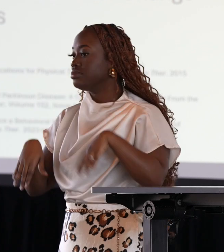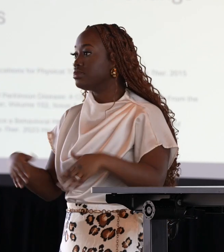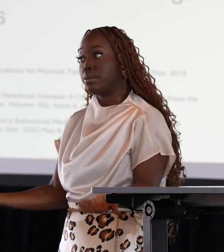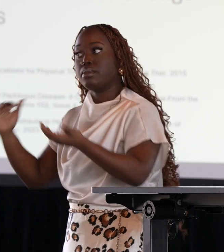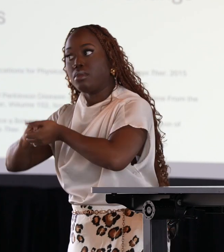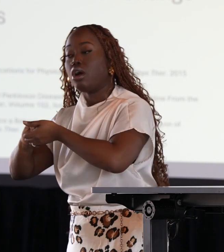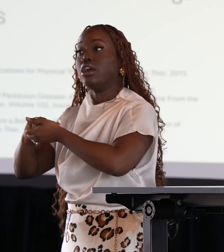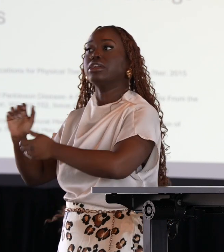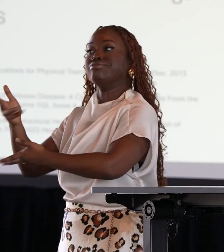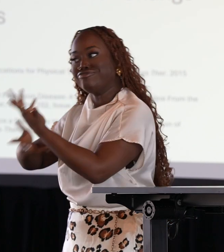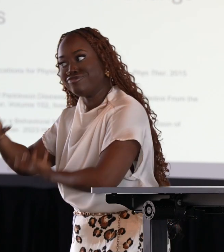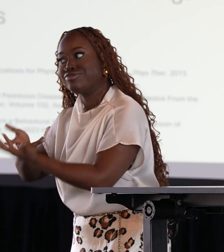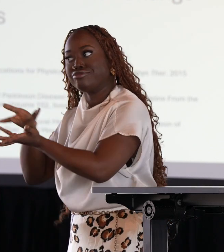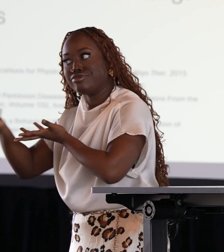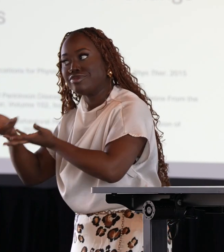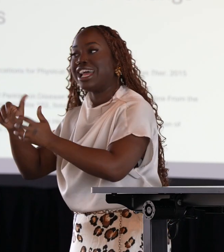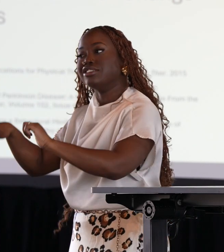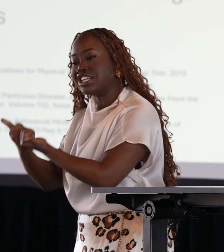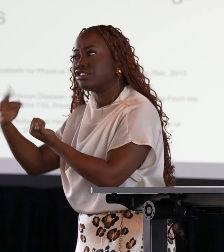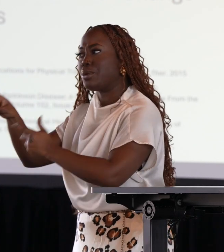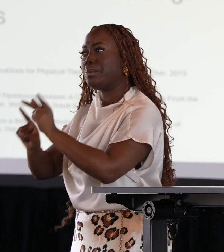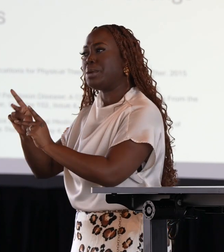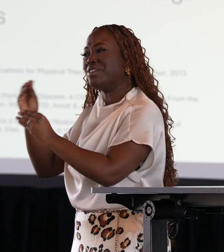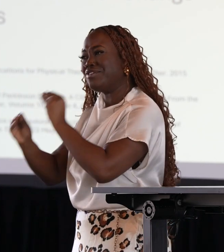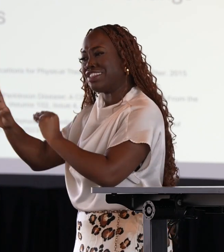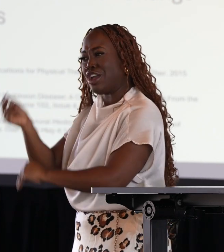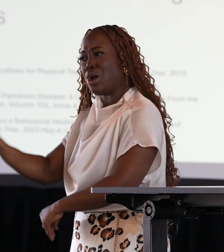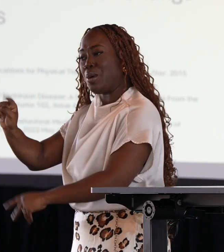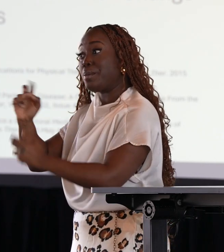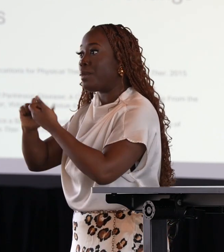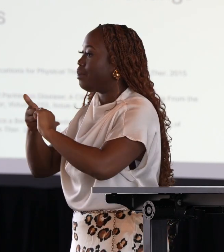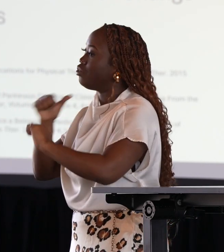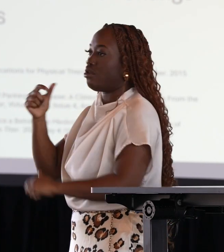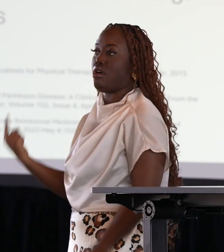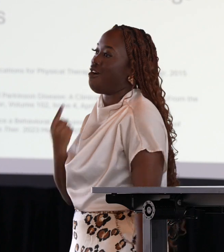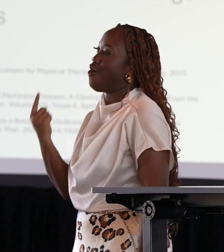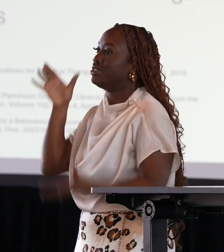helping people to challenge and fix their own problems. We don't always do so guys switching hats. So I'll give you some